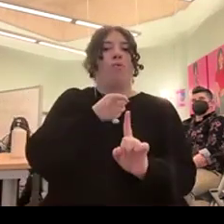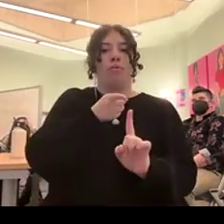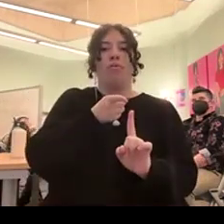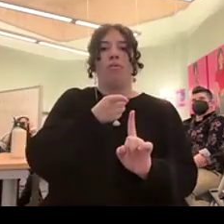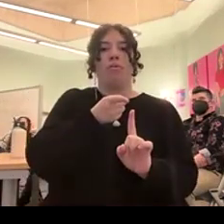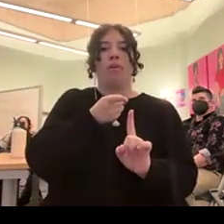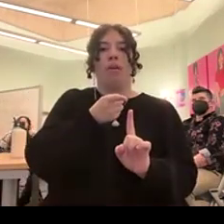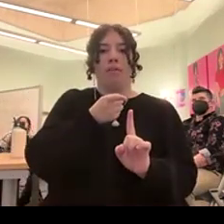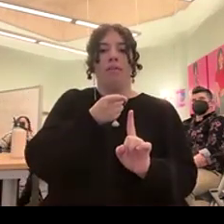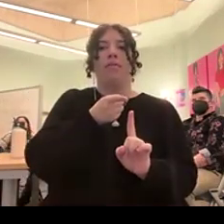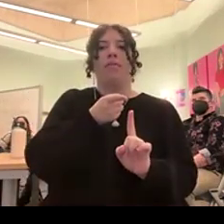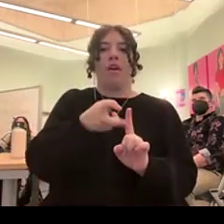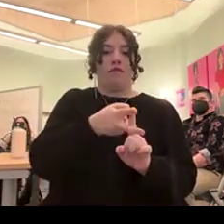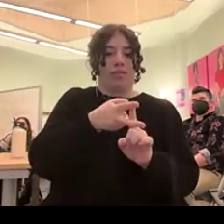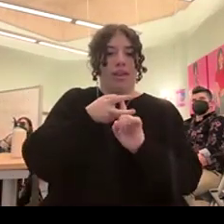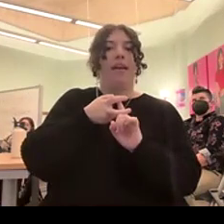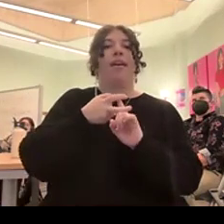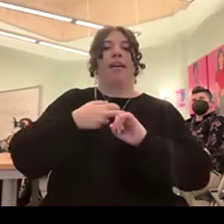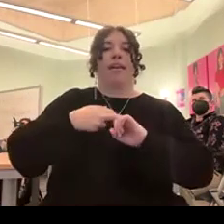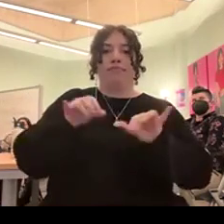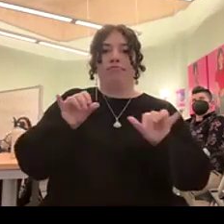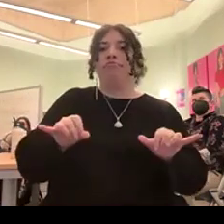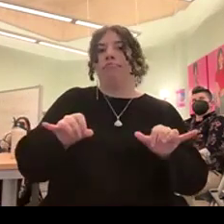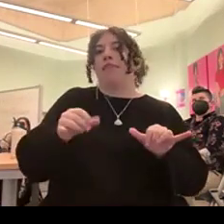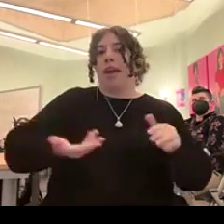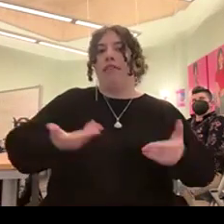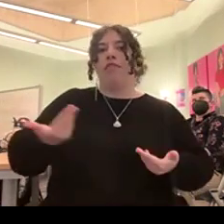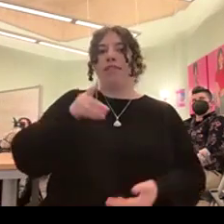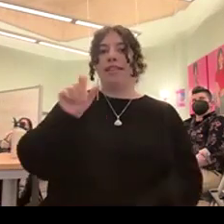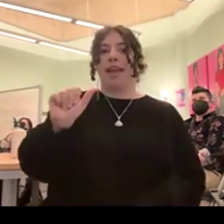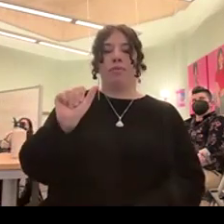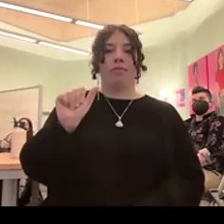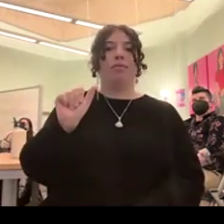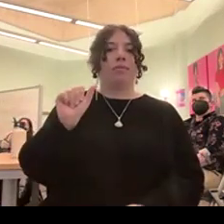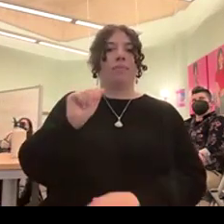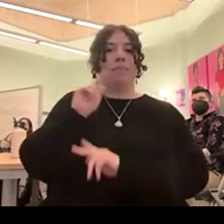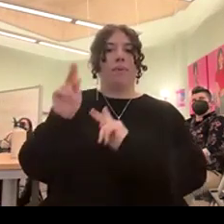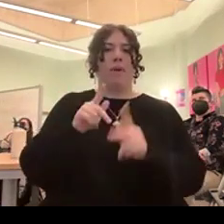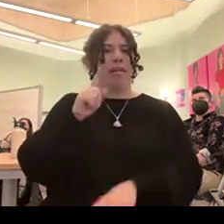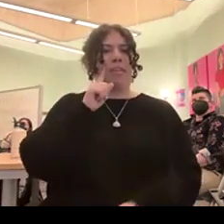have a goal of retaining and hiring disabled people. Like a 7% goal,